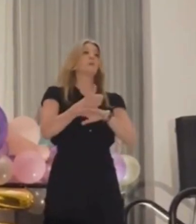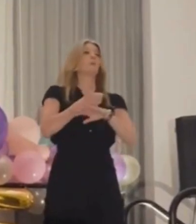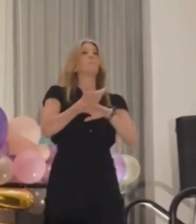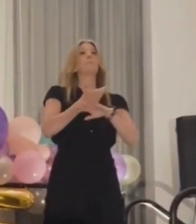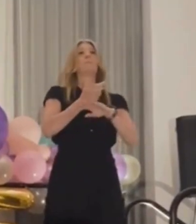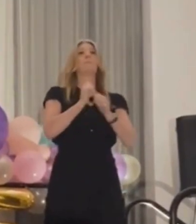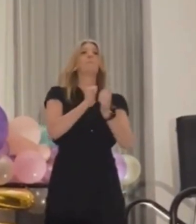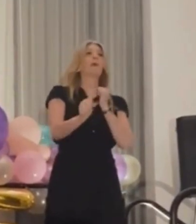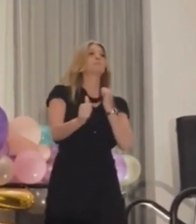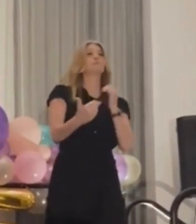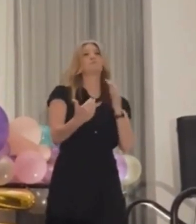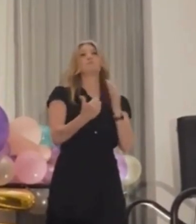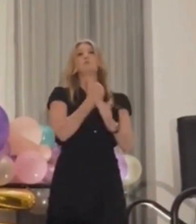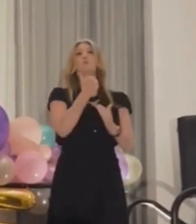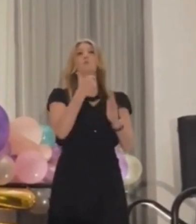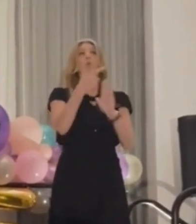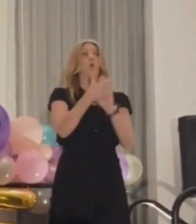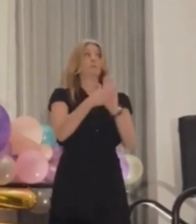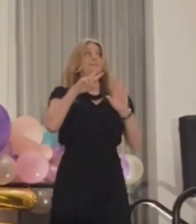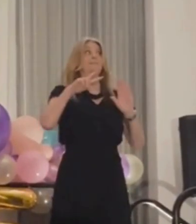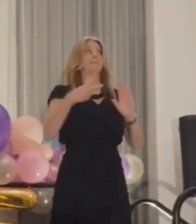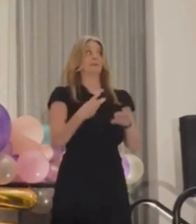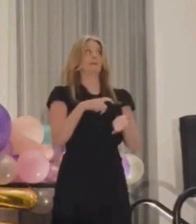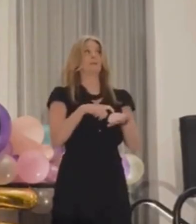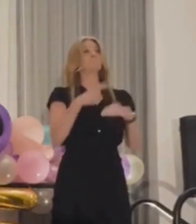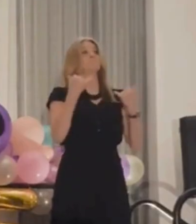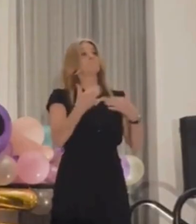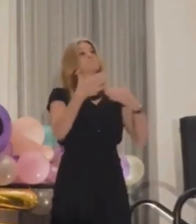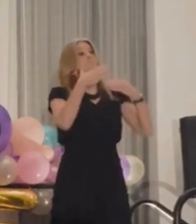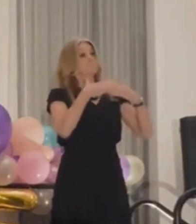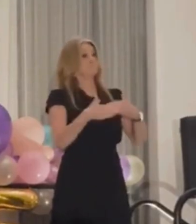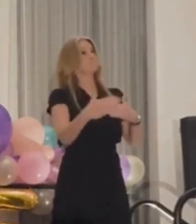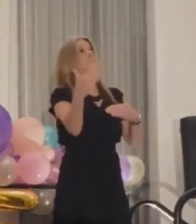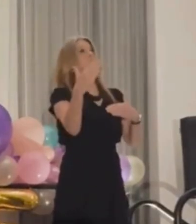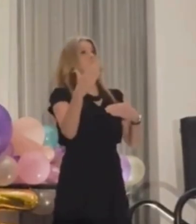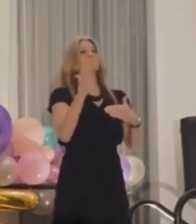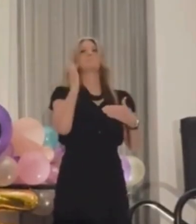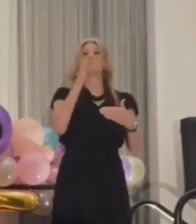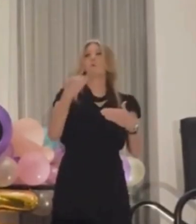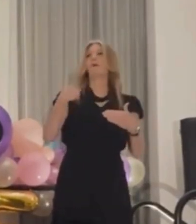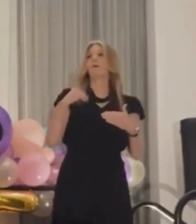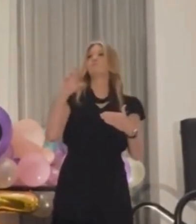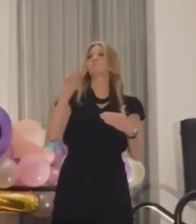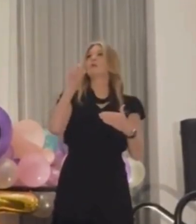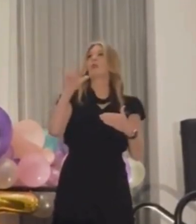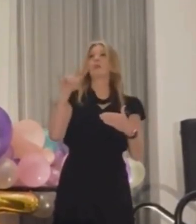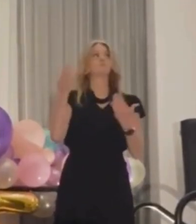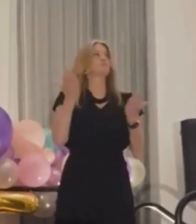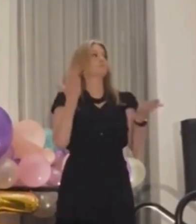That said, from then on we're gonna go ahead and have relay services in North Carolina.